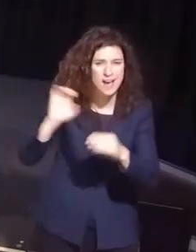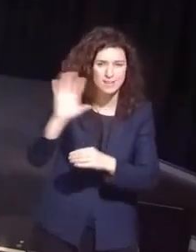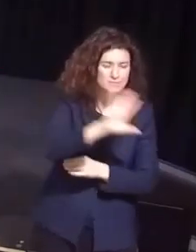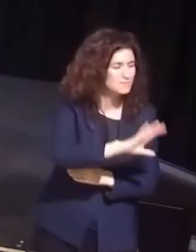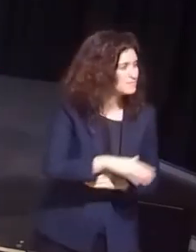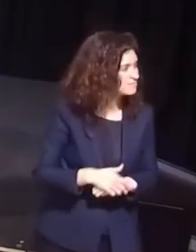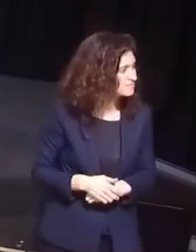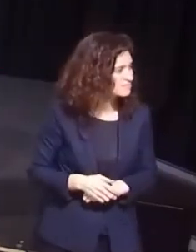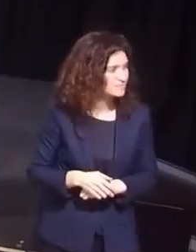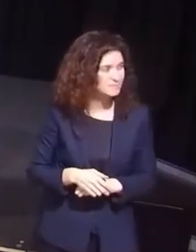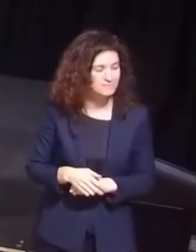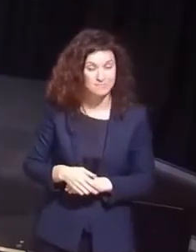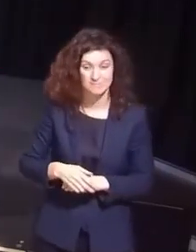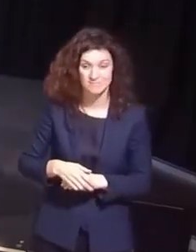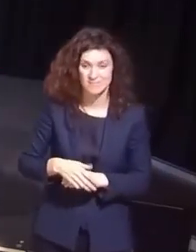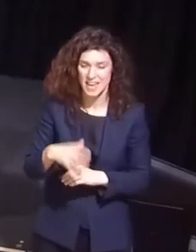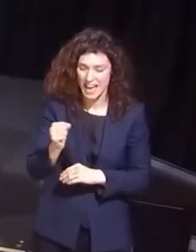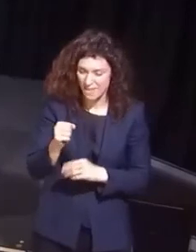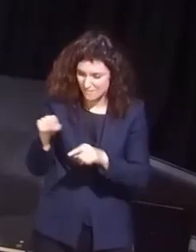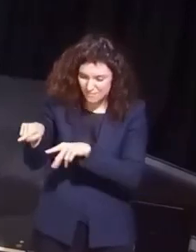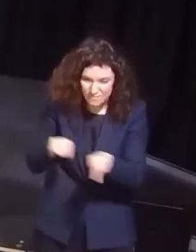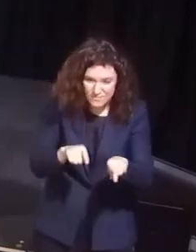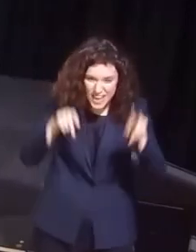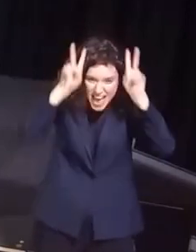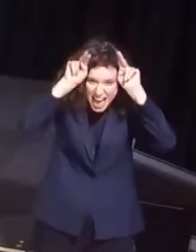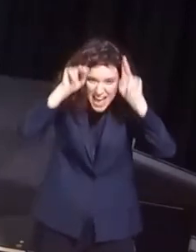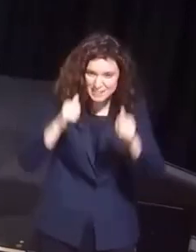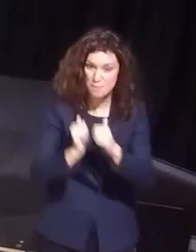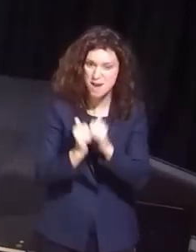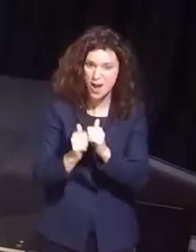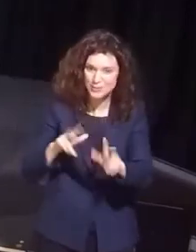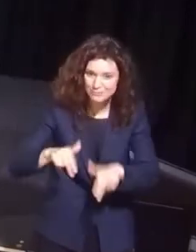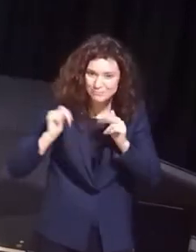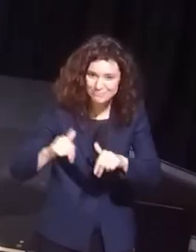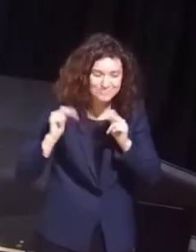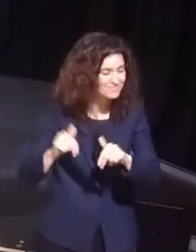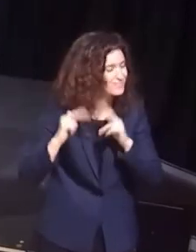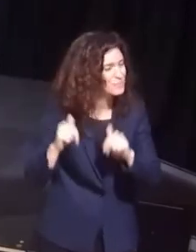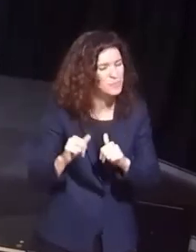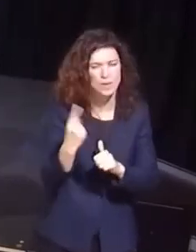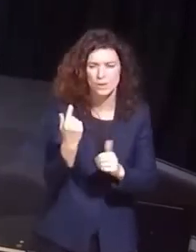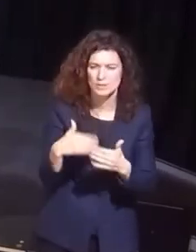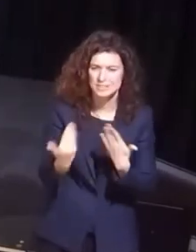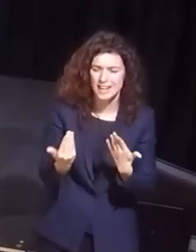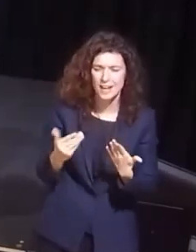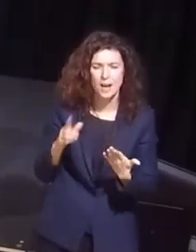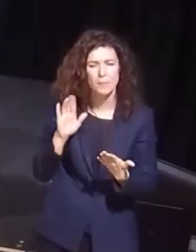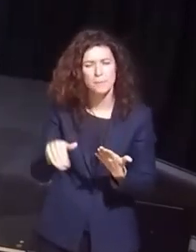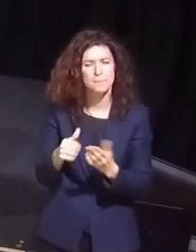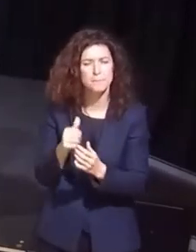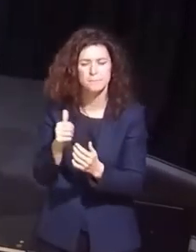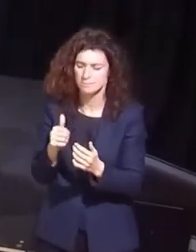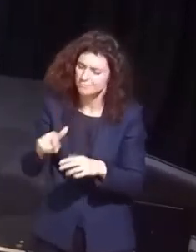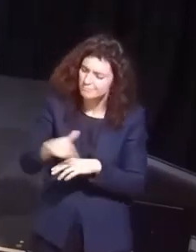a pair of boxing, mad march hares. I wander down Lapal Lane again. I find a nest, I see a wren.